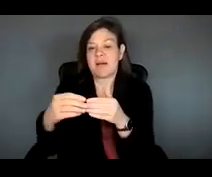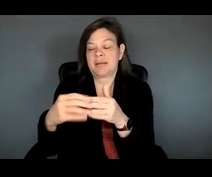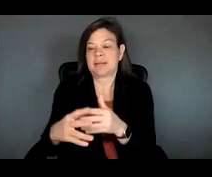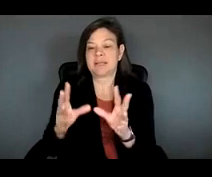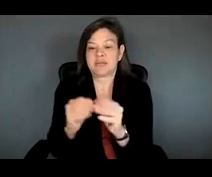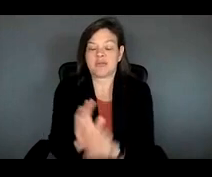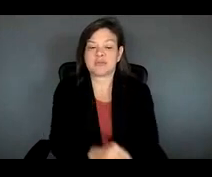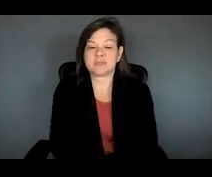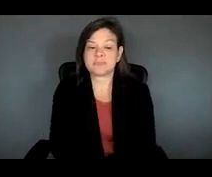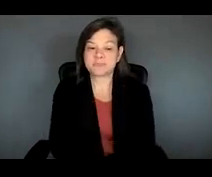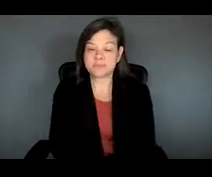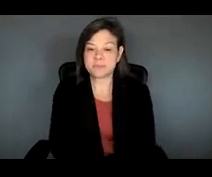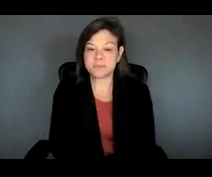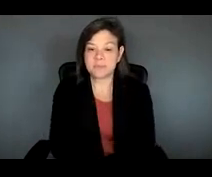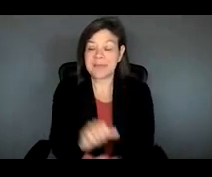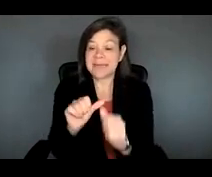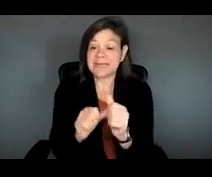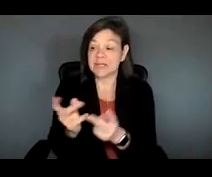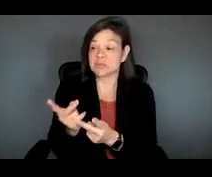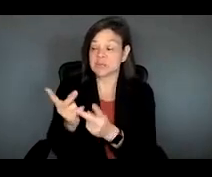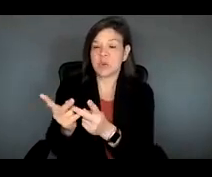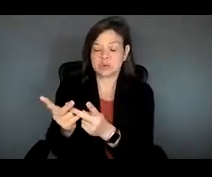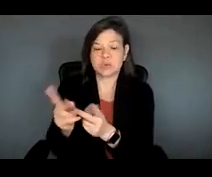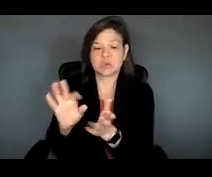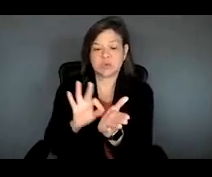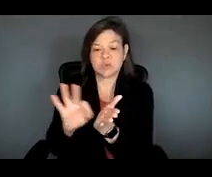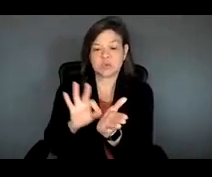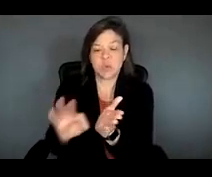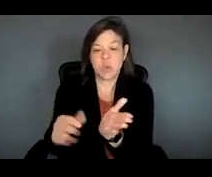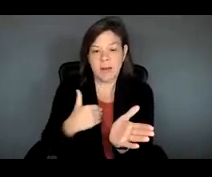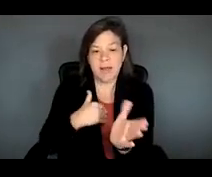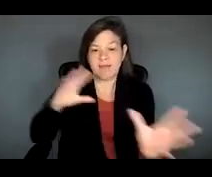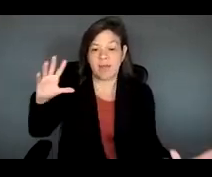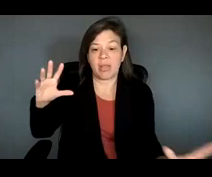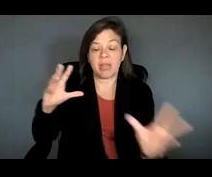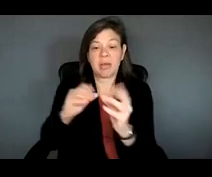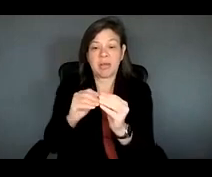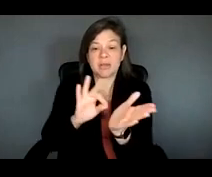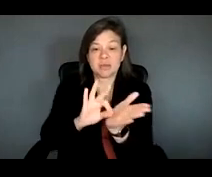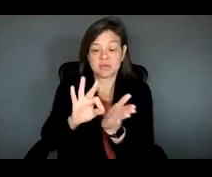Each proposal is scored. And the collective scoring of...